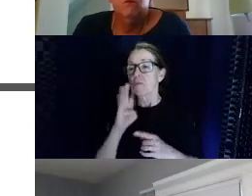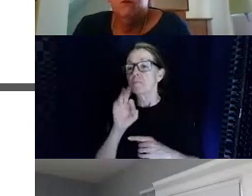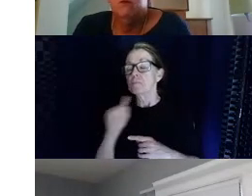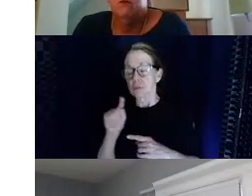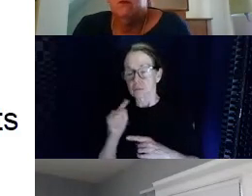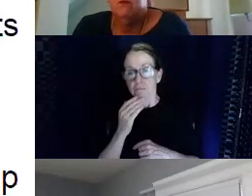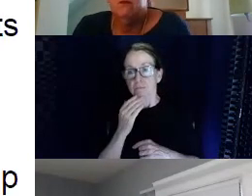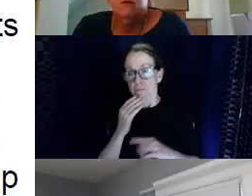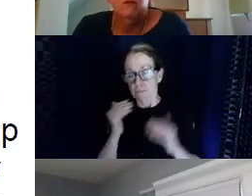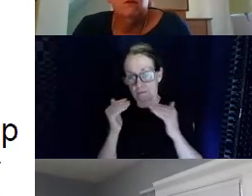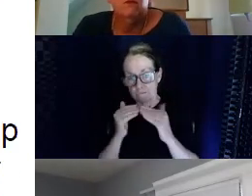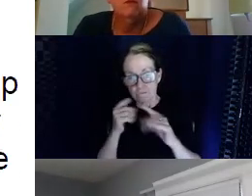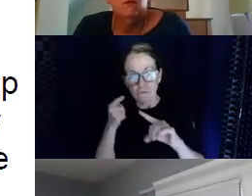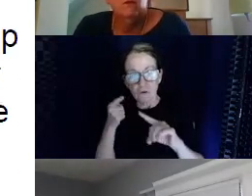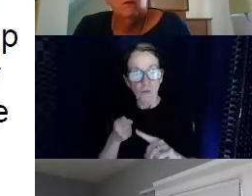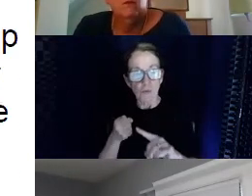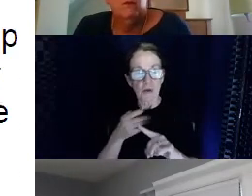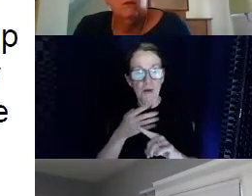SO WE KNOW WHAT THOSE APPROPRIATE PLACES ARE AND WE KNOW WHETHER OR NOT MINUTES ALSO HAVE TO ACCOMPANY THE RECORDINGS OR IF THE RECORDINGS ARE SUFFICIENT.